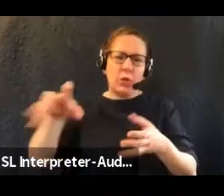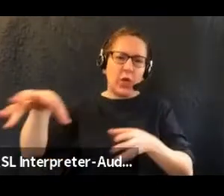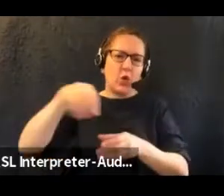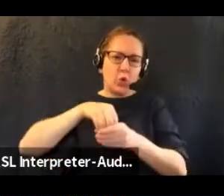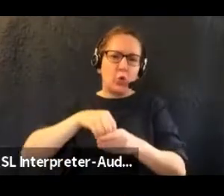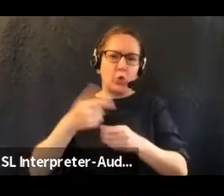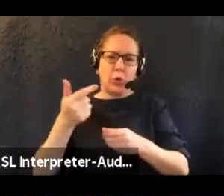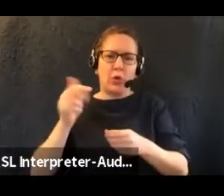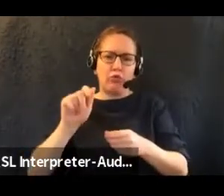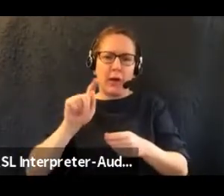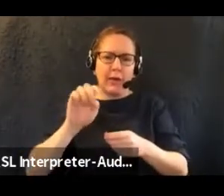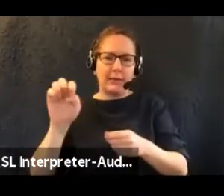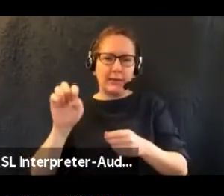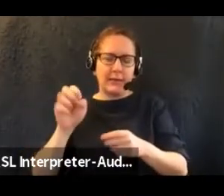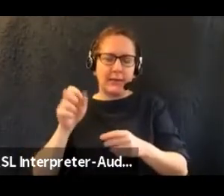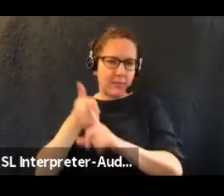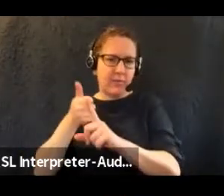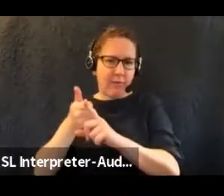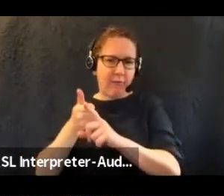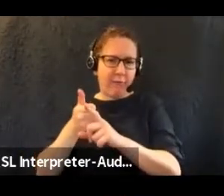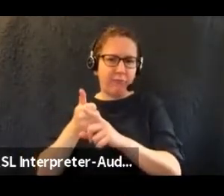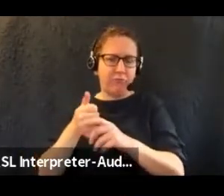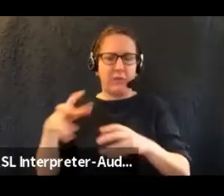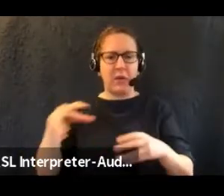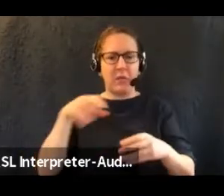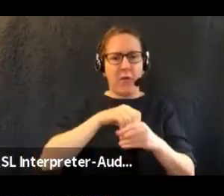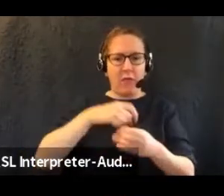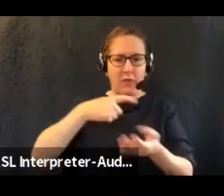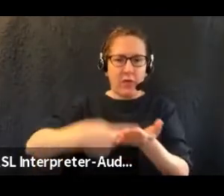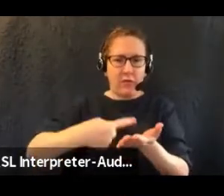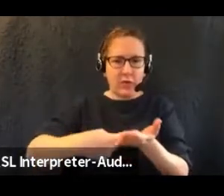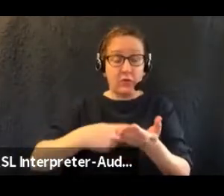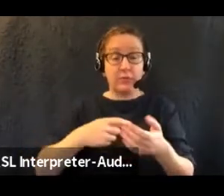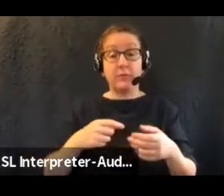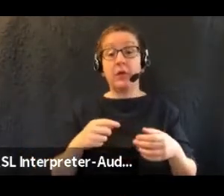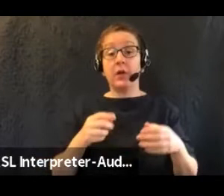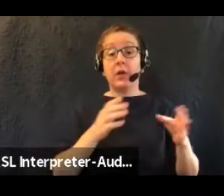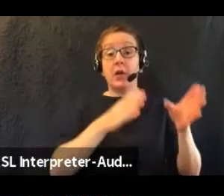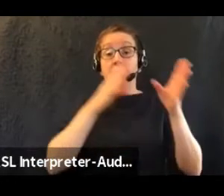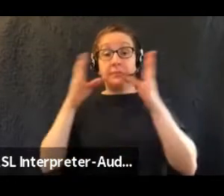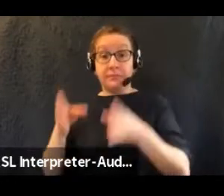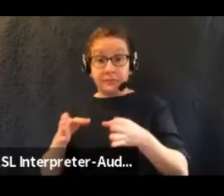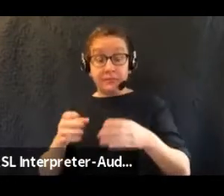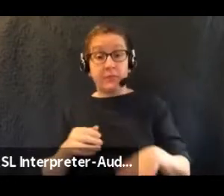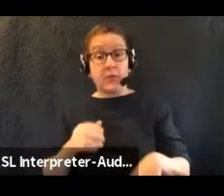Then we go beyond that and we look at things like orientation before a grant starts.